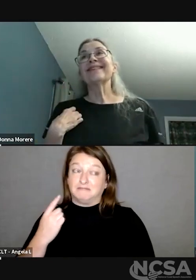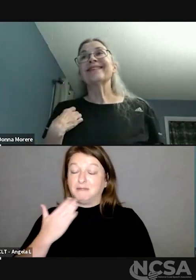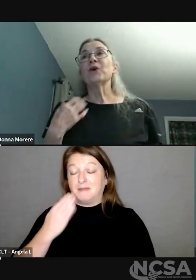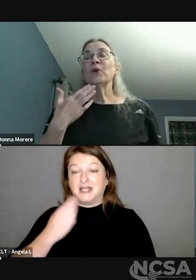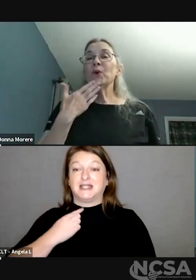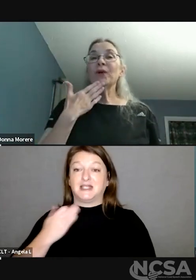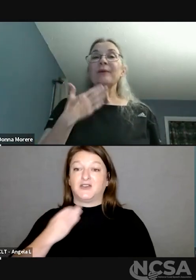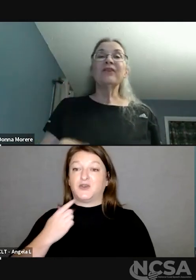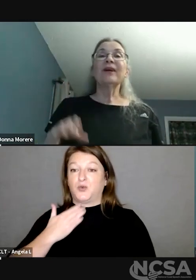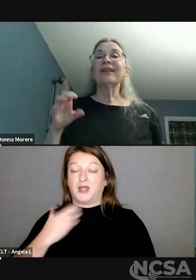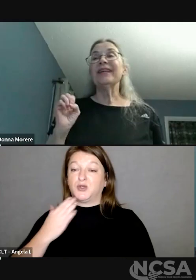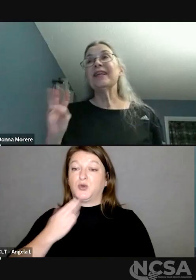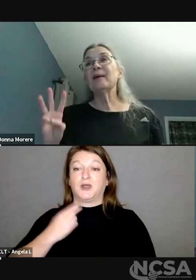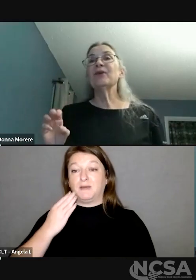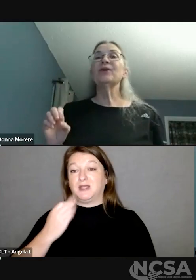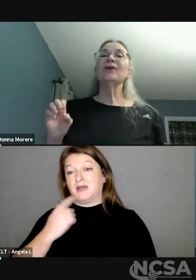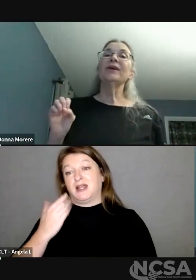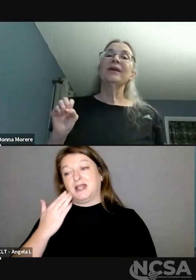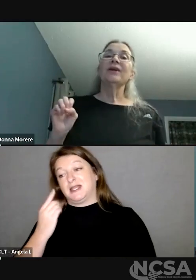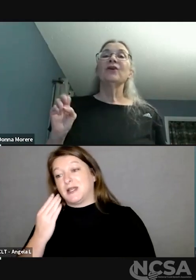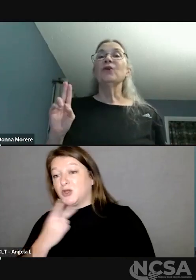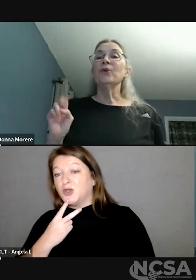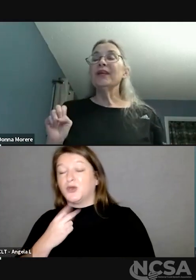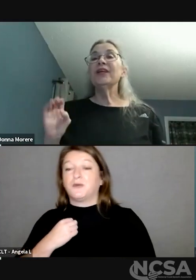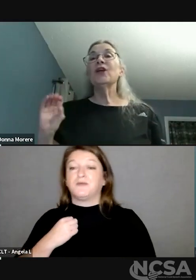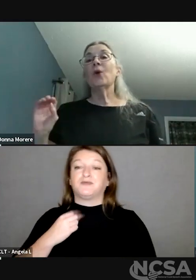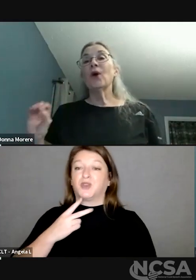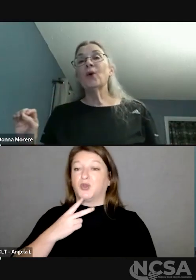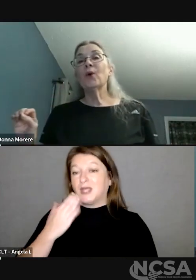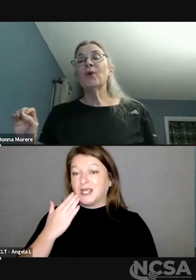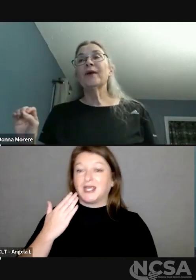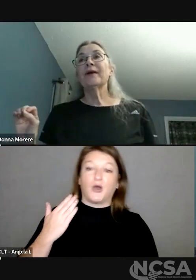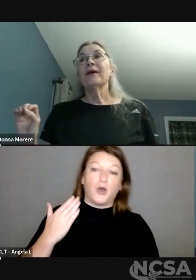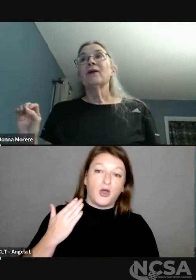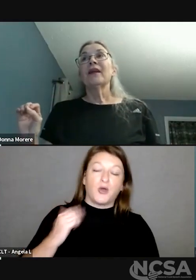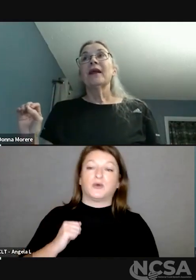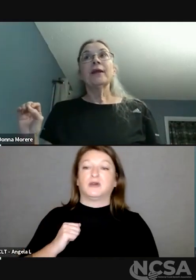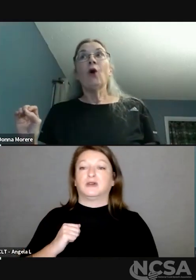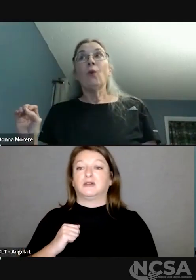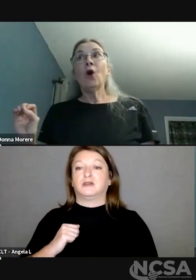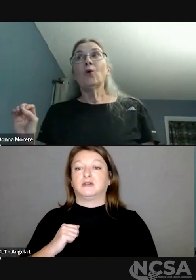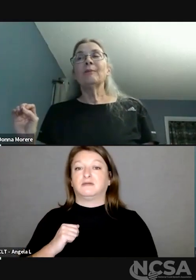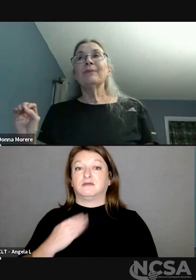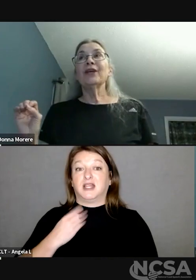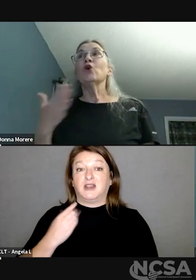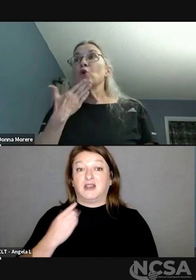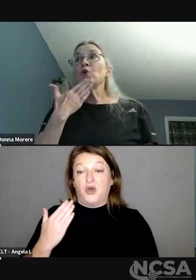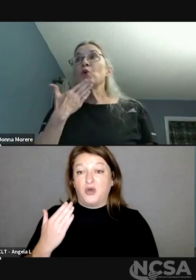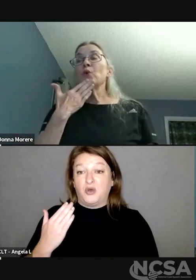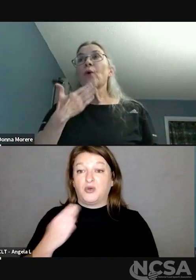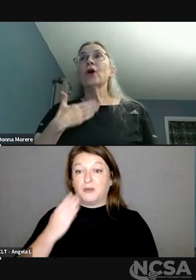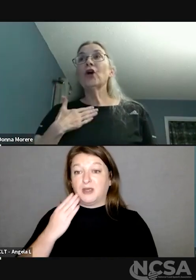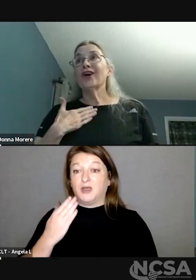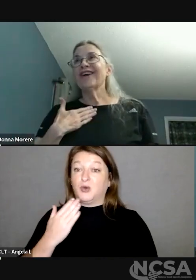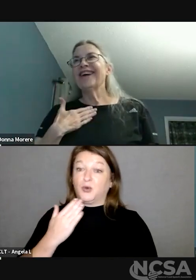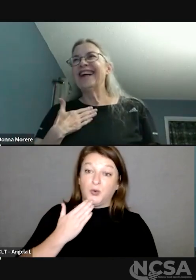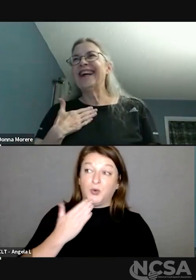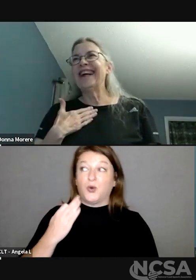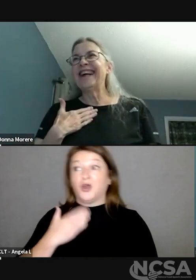/ue/ can be spelled /ew/ /ue/ /oo/ and /oo/ can be /ue/ or /oo/